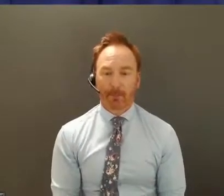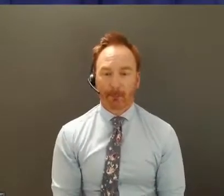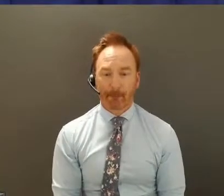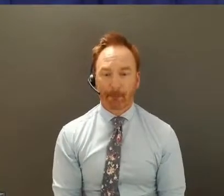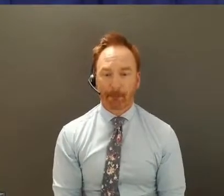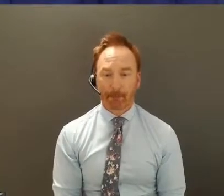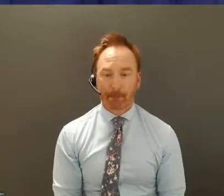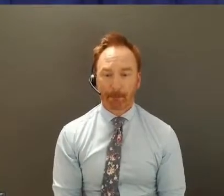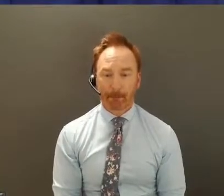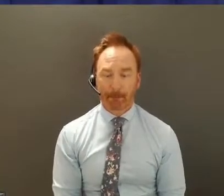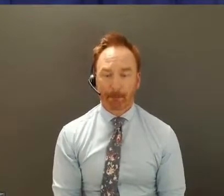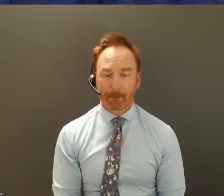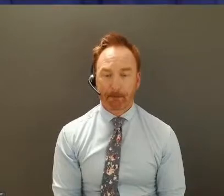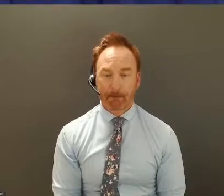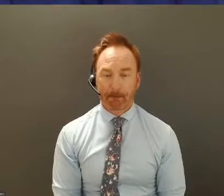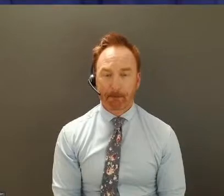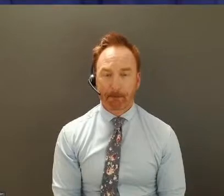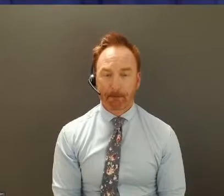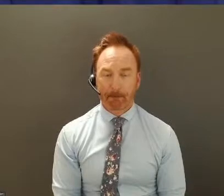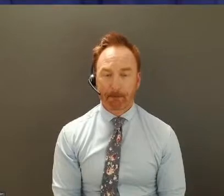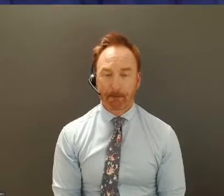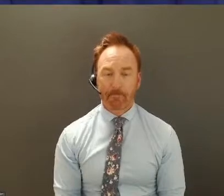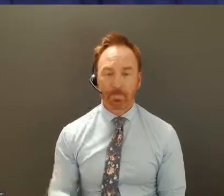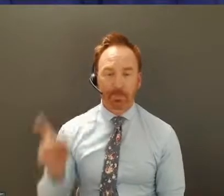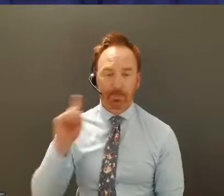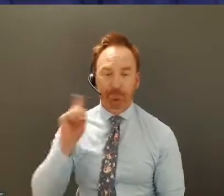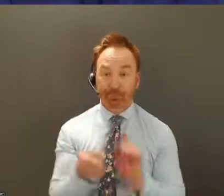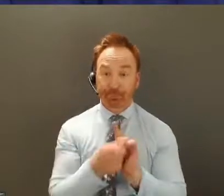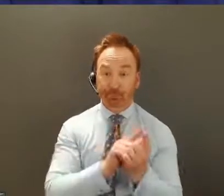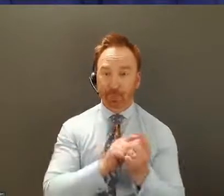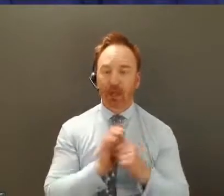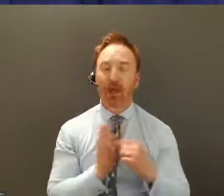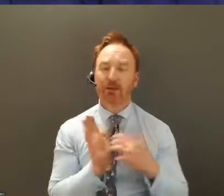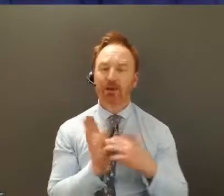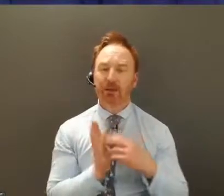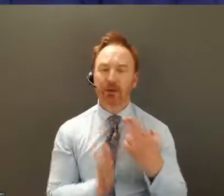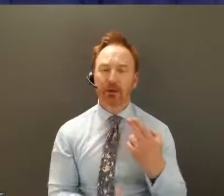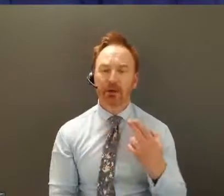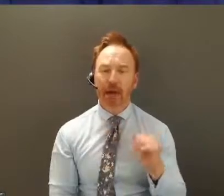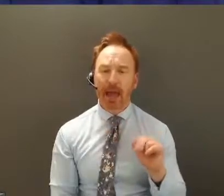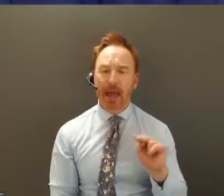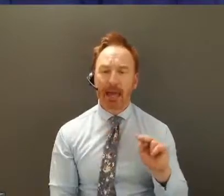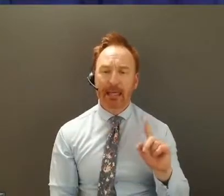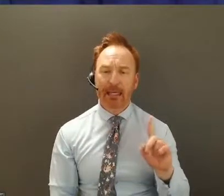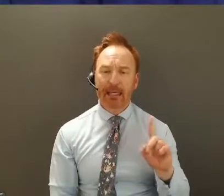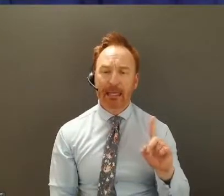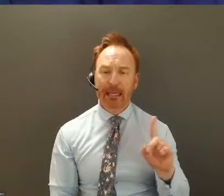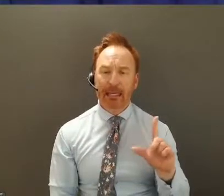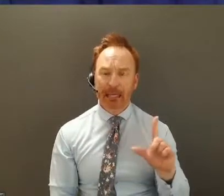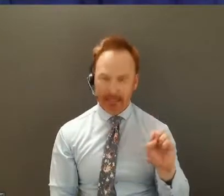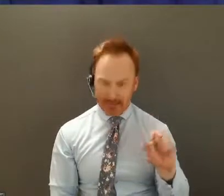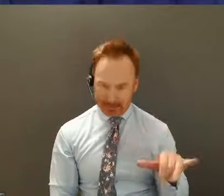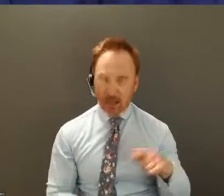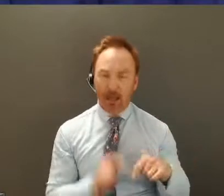Our new normal bowl carry the risk of outbreaks from time to time and what is up to us is how